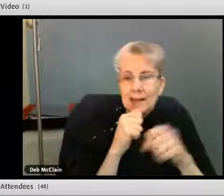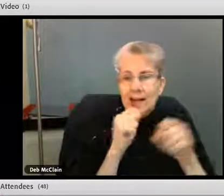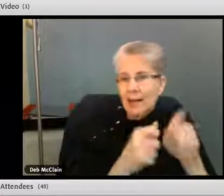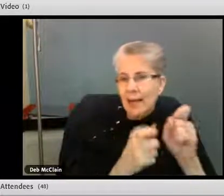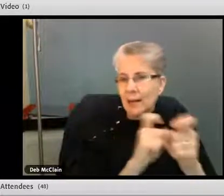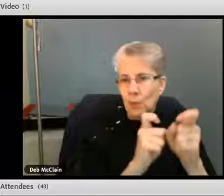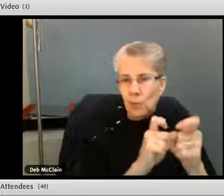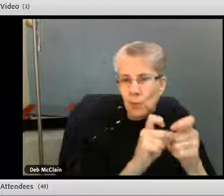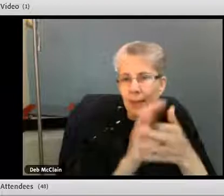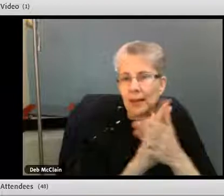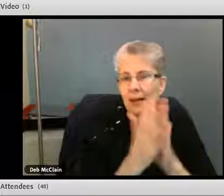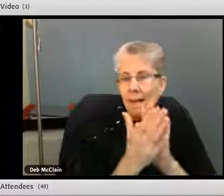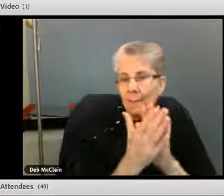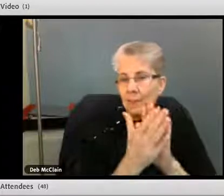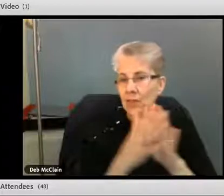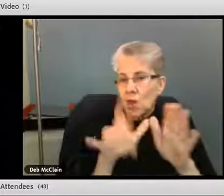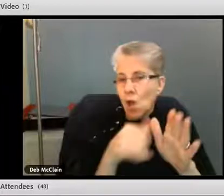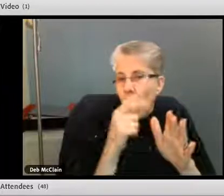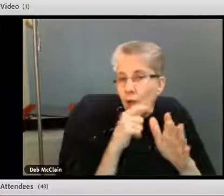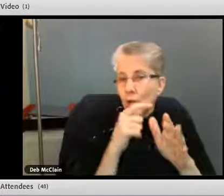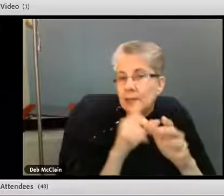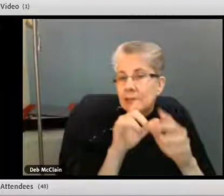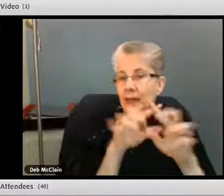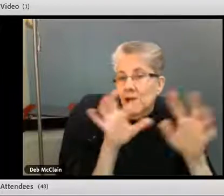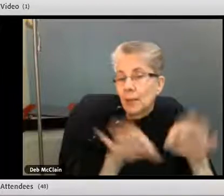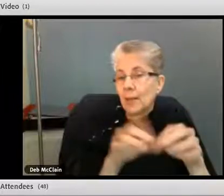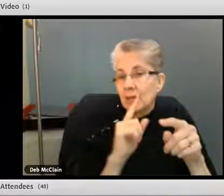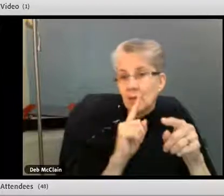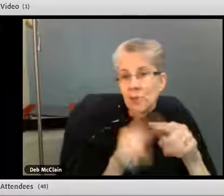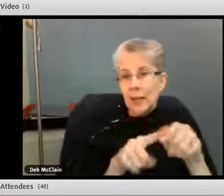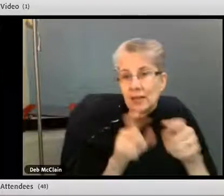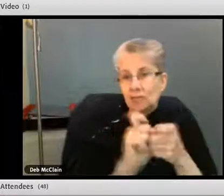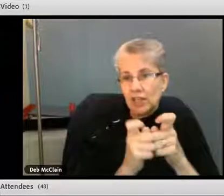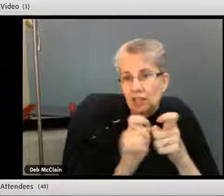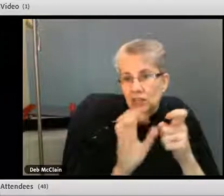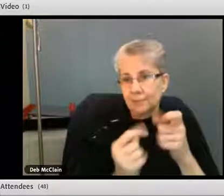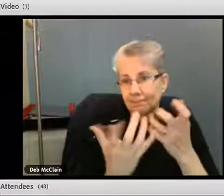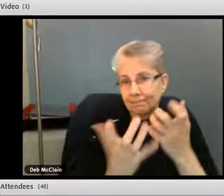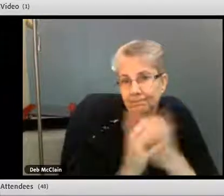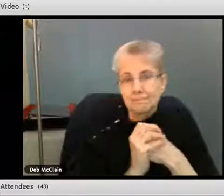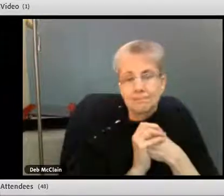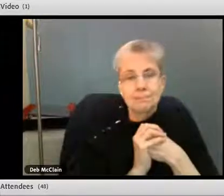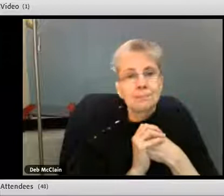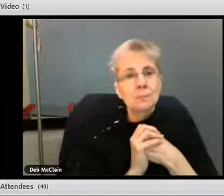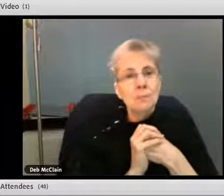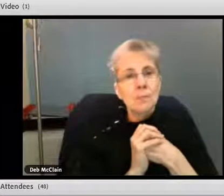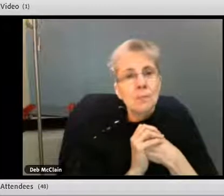[ Coughs ] And all of these fonts I got through Font Squirrel